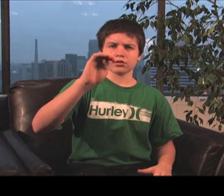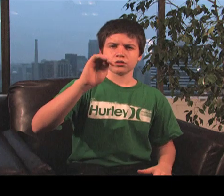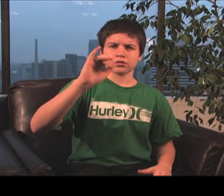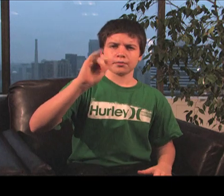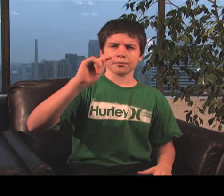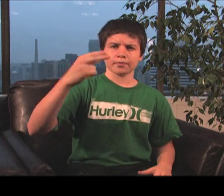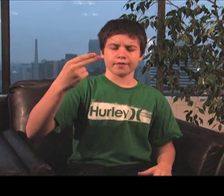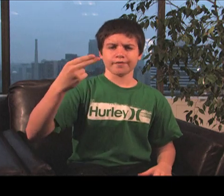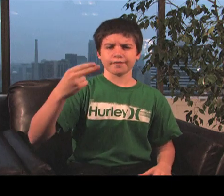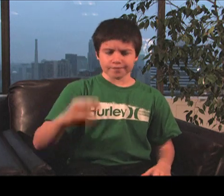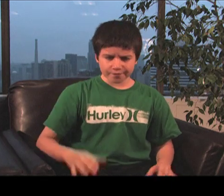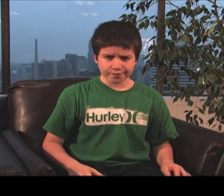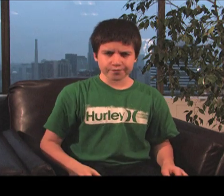My name is Zak Smith.